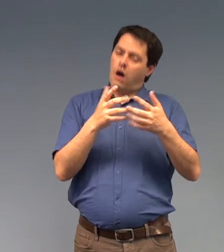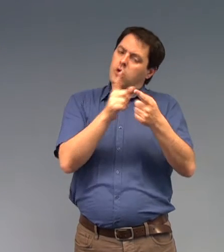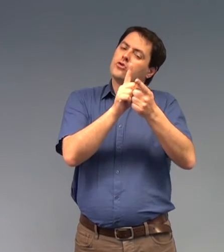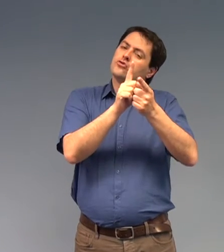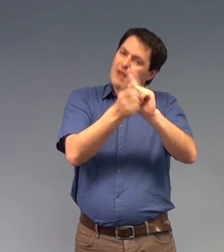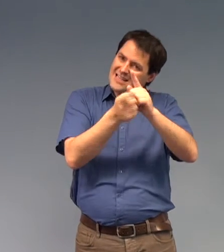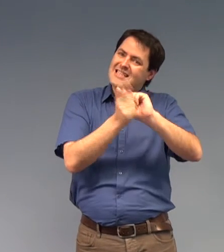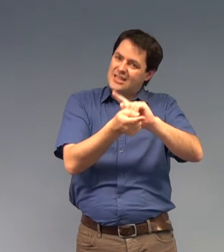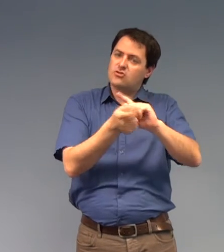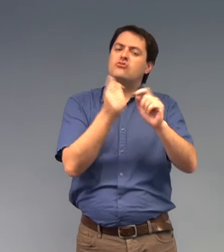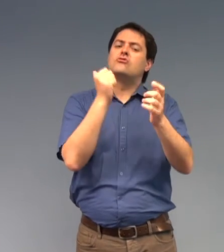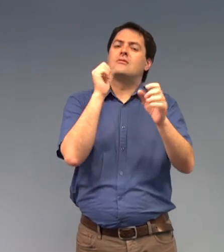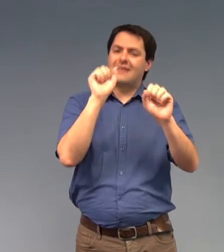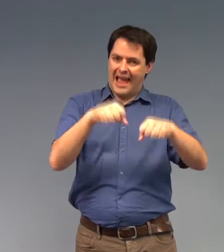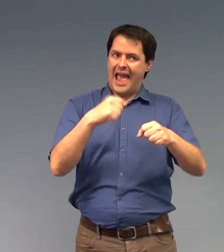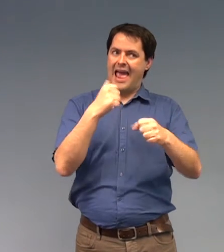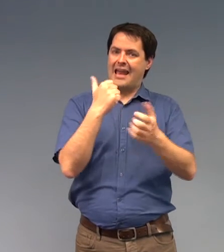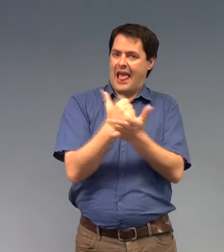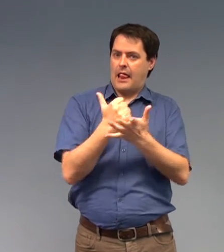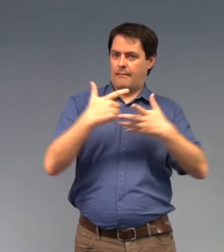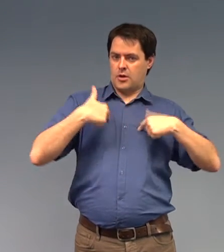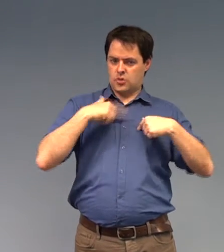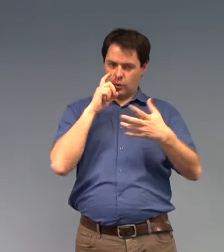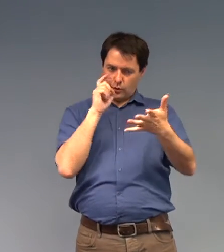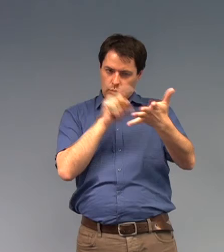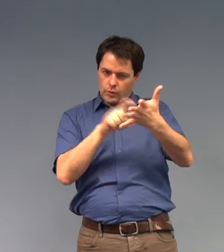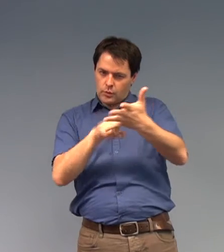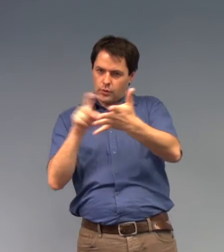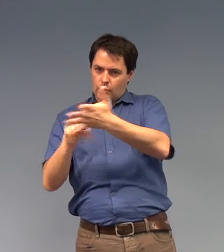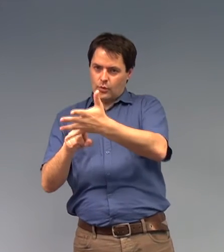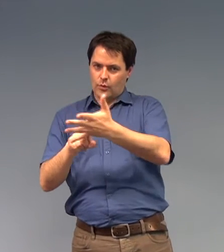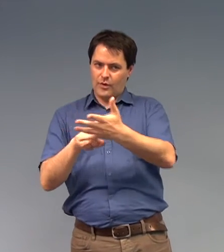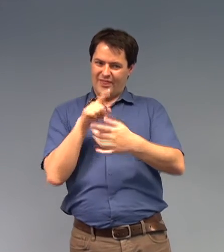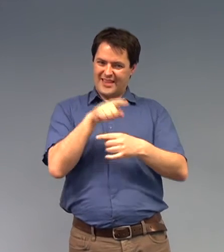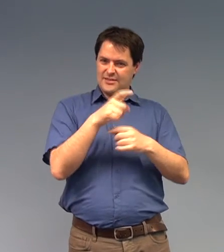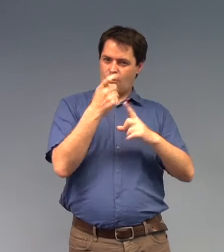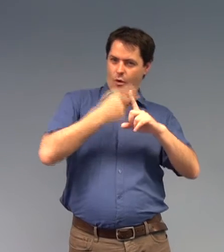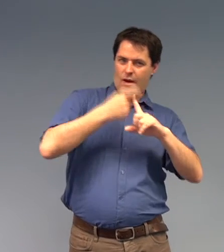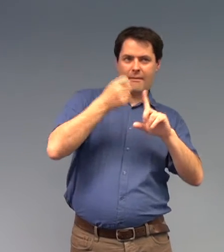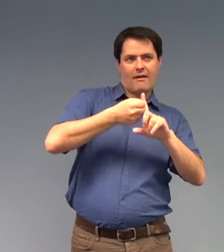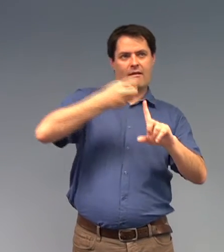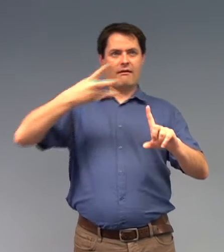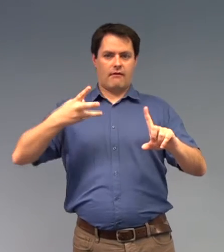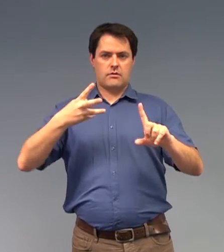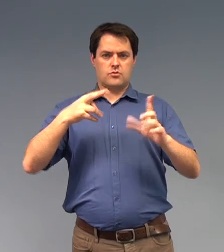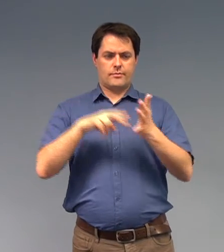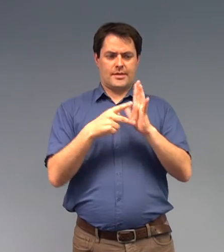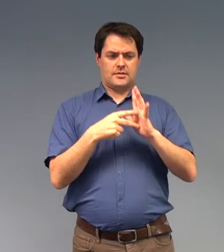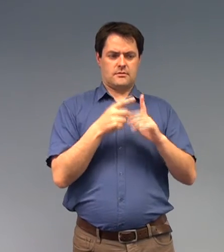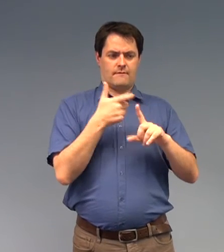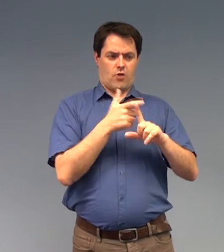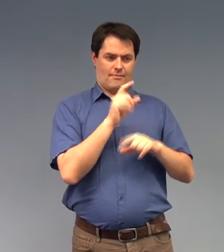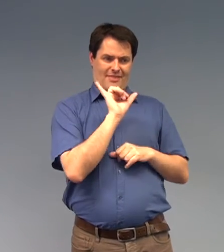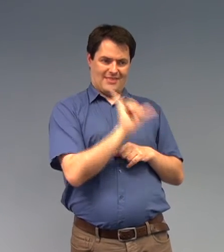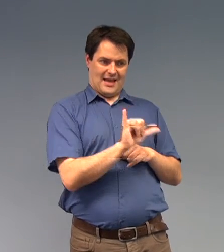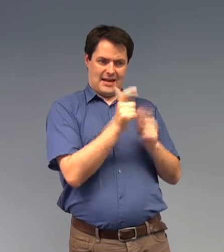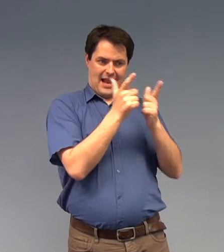Now, when we look at translations, that can actually help us to understand that enrichment process.